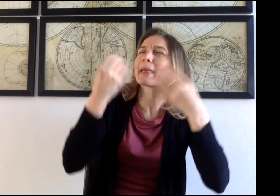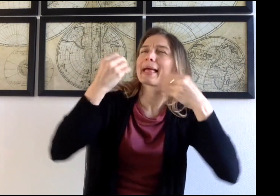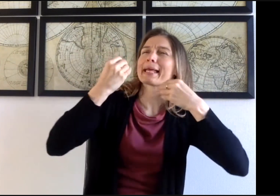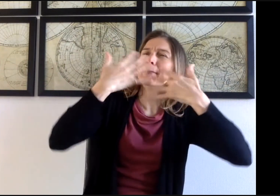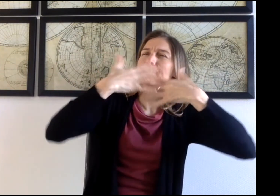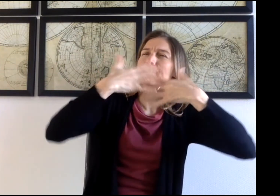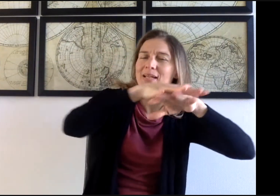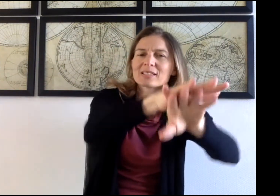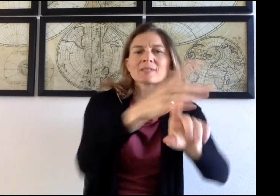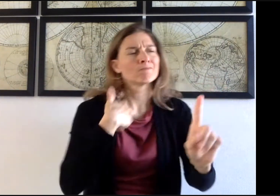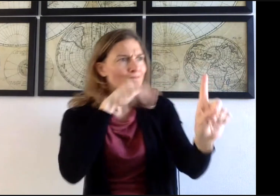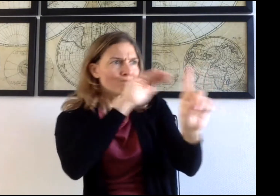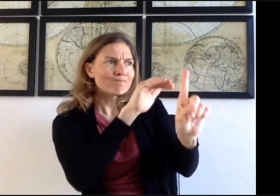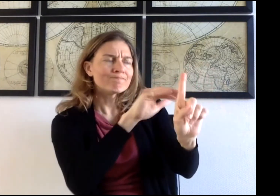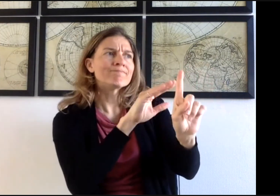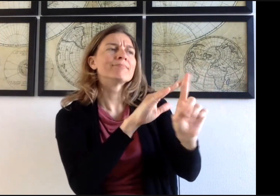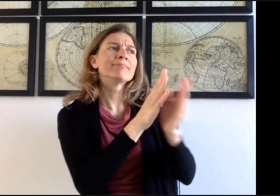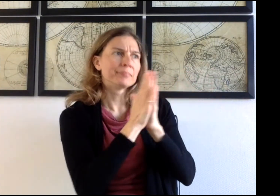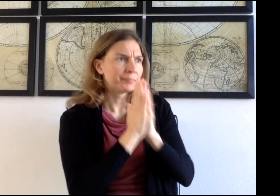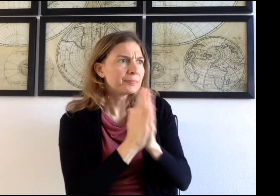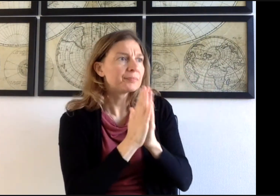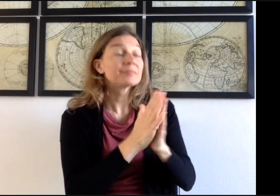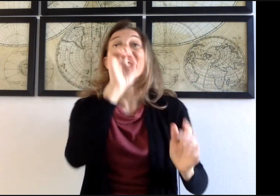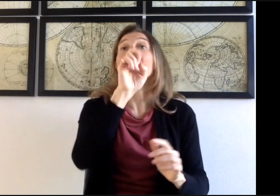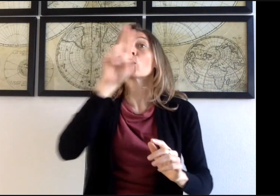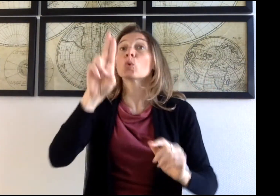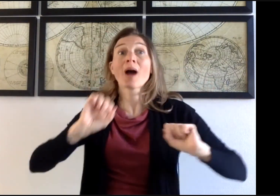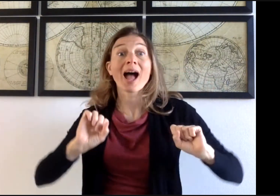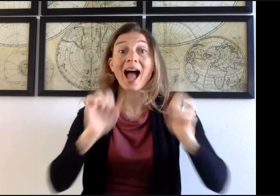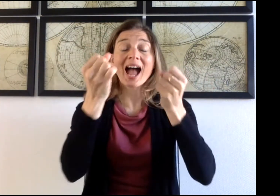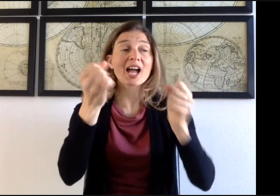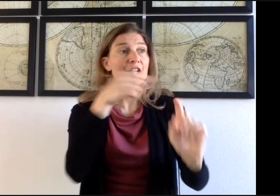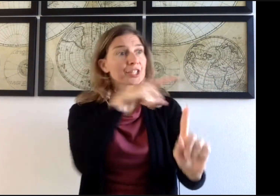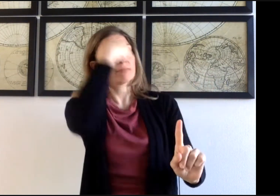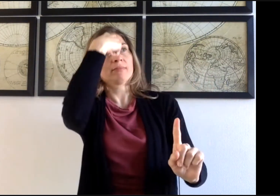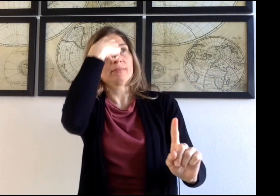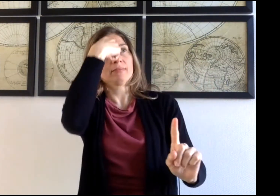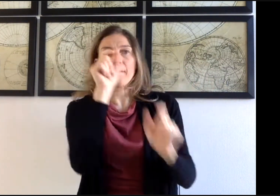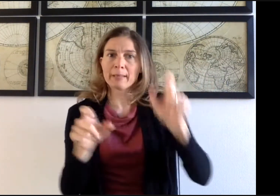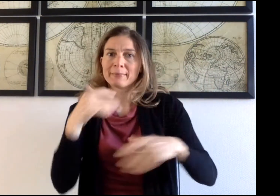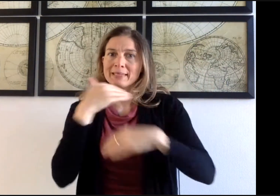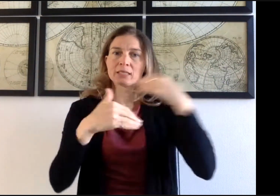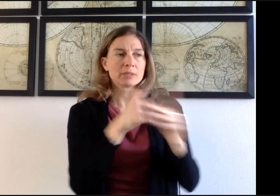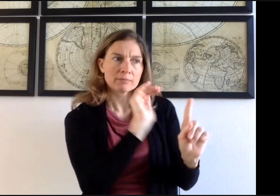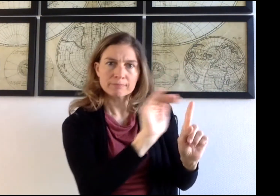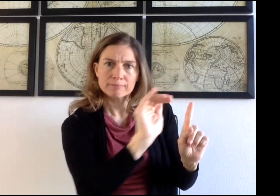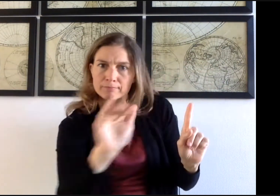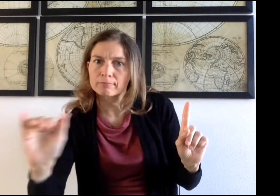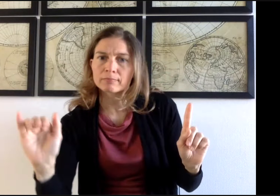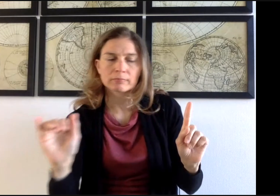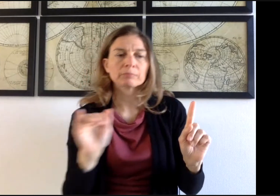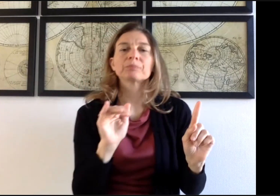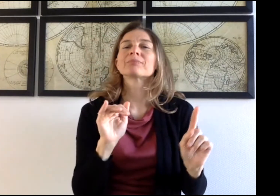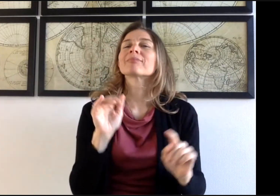across the areas of EU action. We sent an official letter on the 13th of March